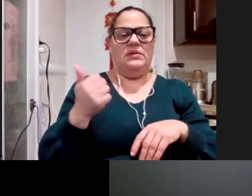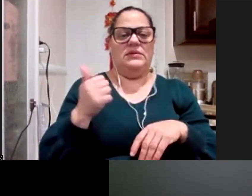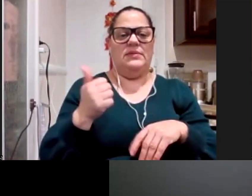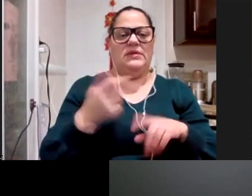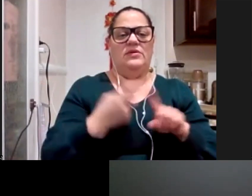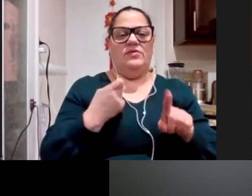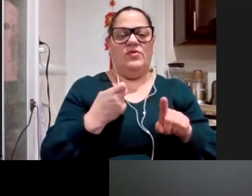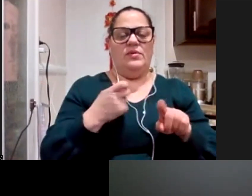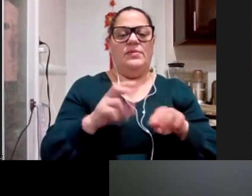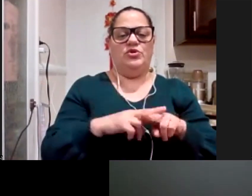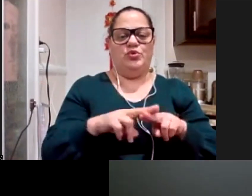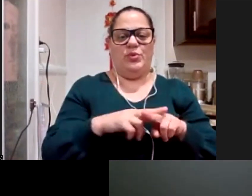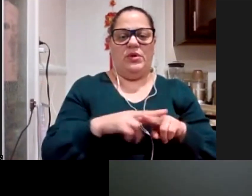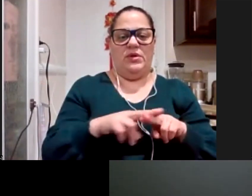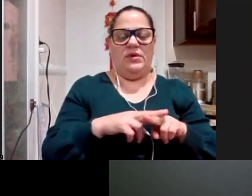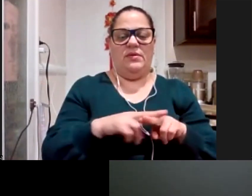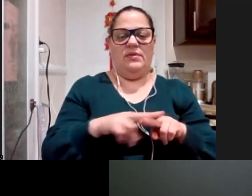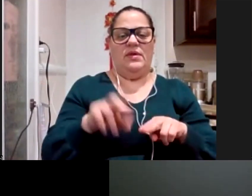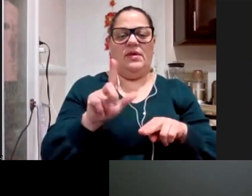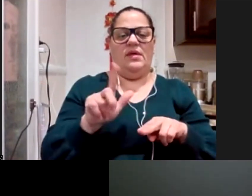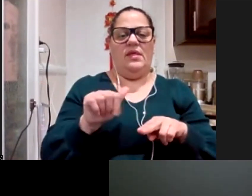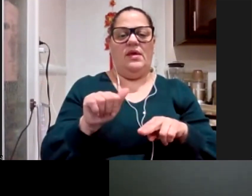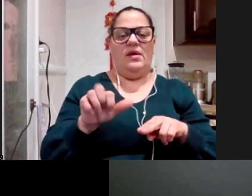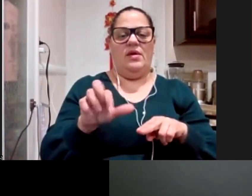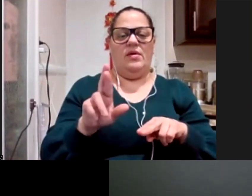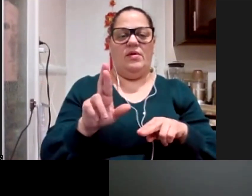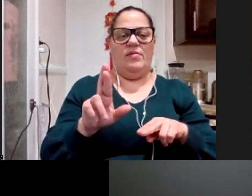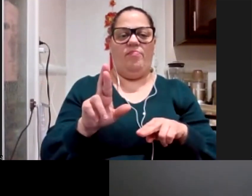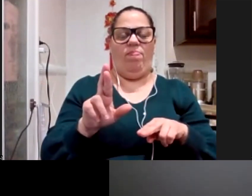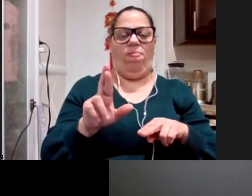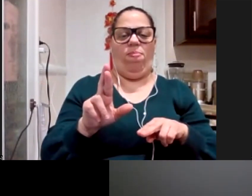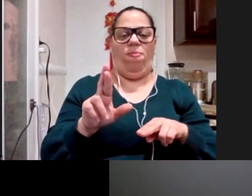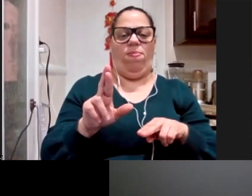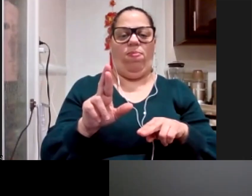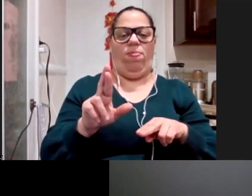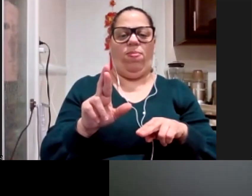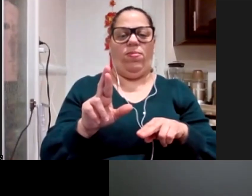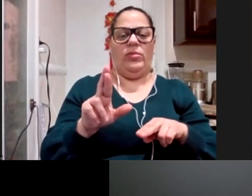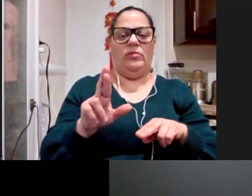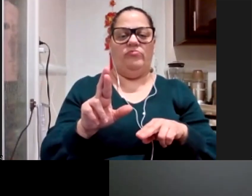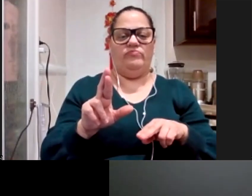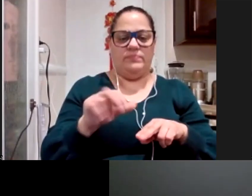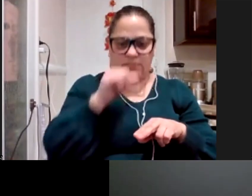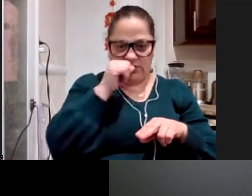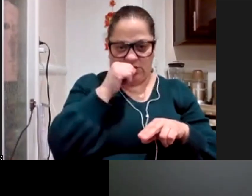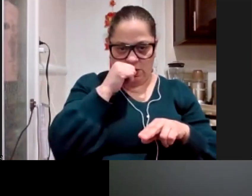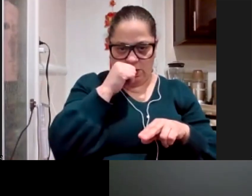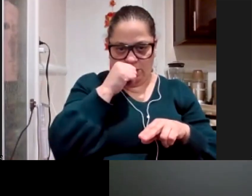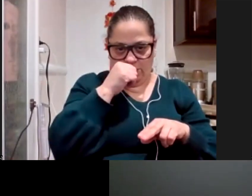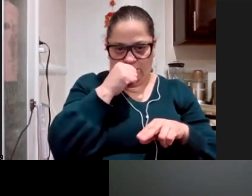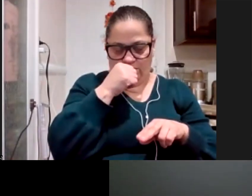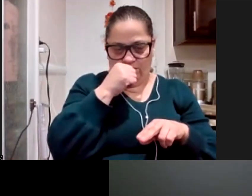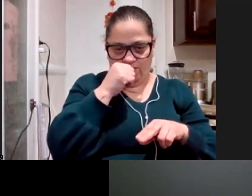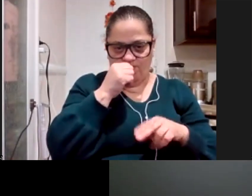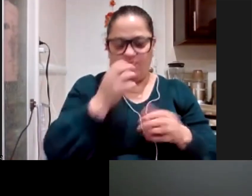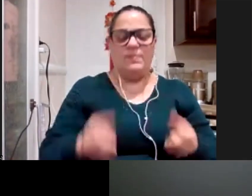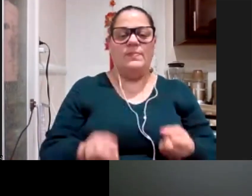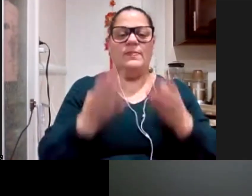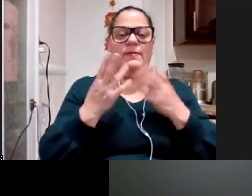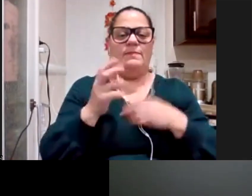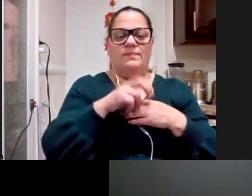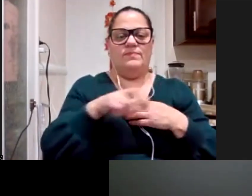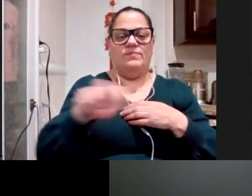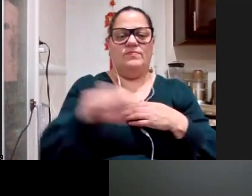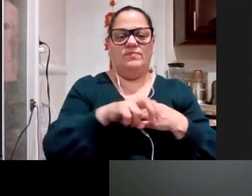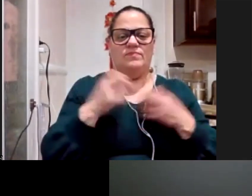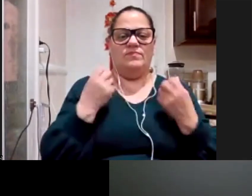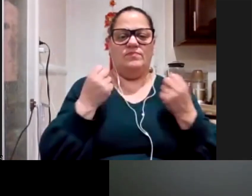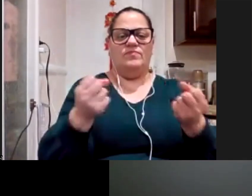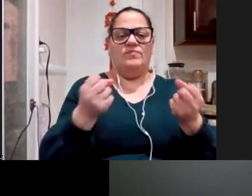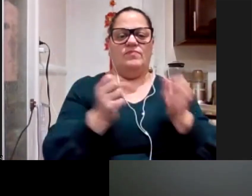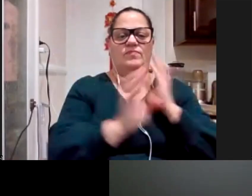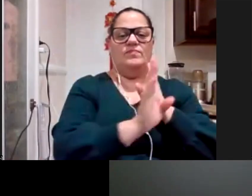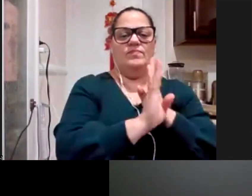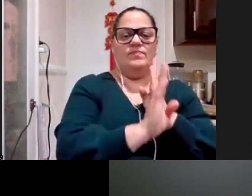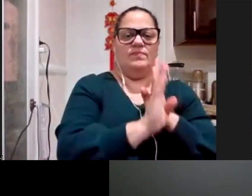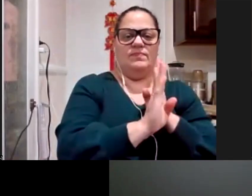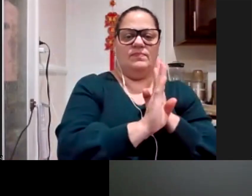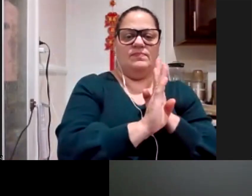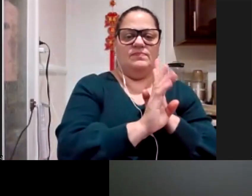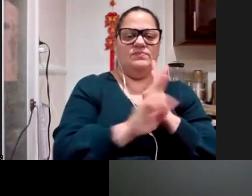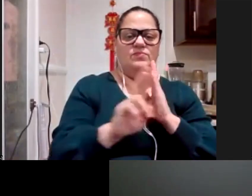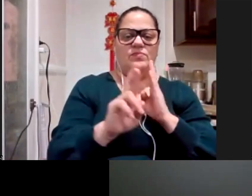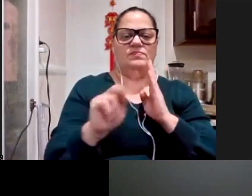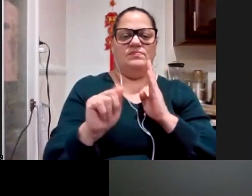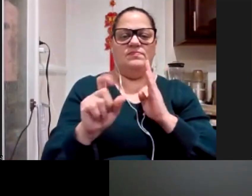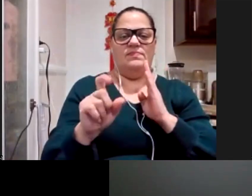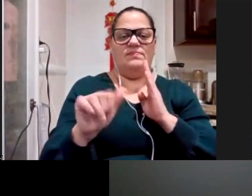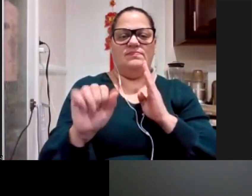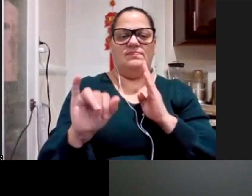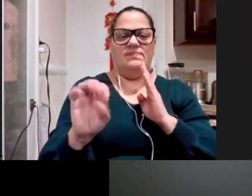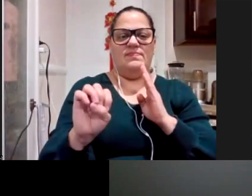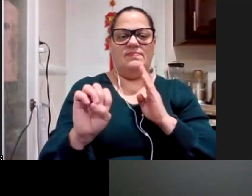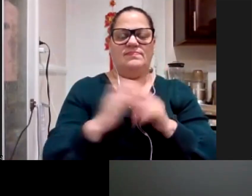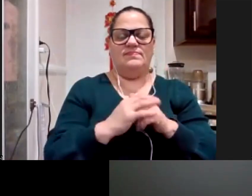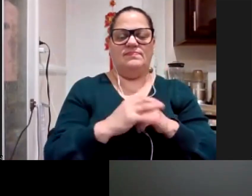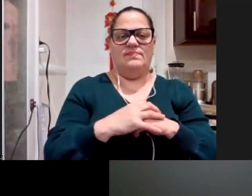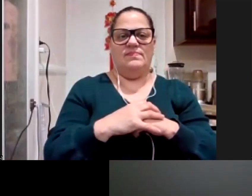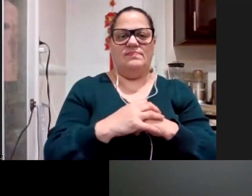uh from the LA. Um there'smajority of the transportation is car or bus or taxi. So, yeah,